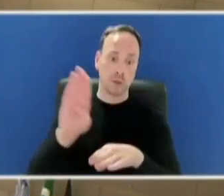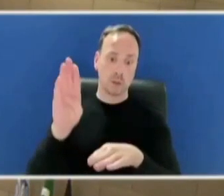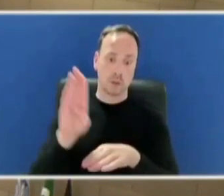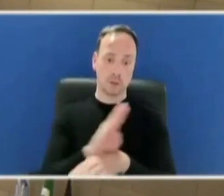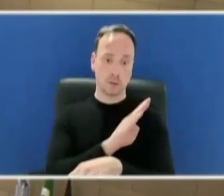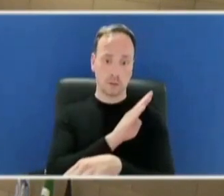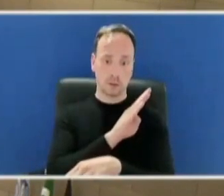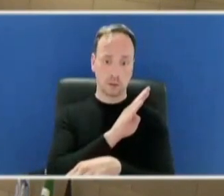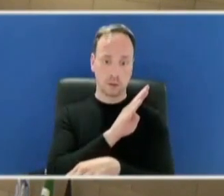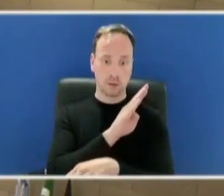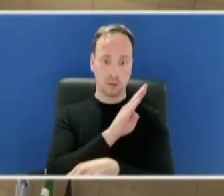This meeting is adjourned.